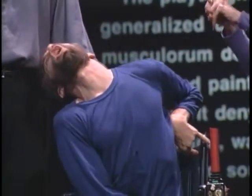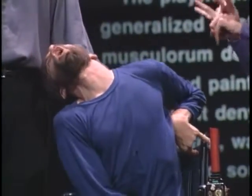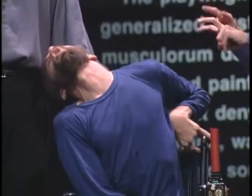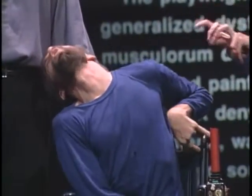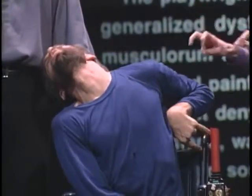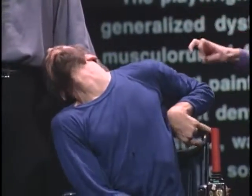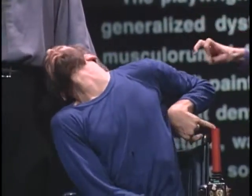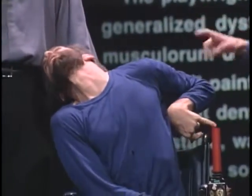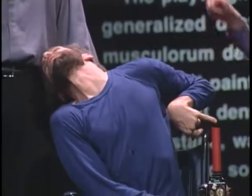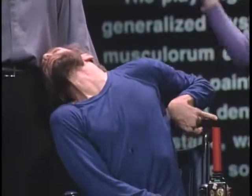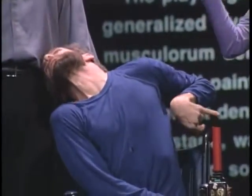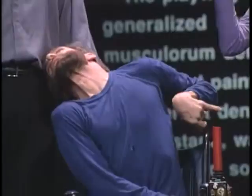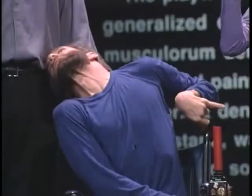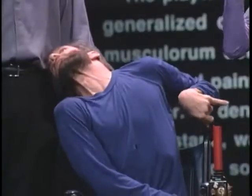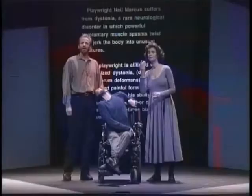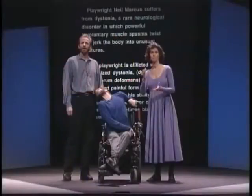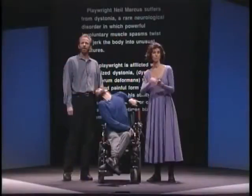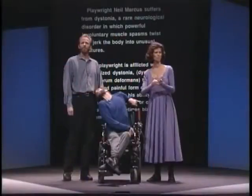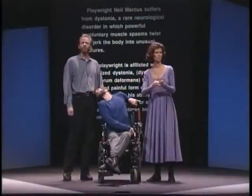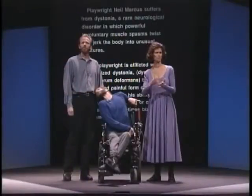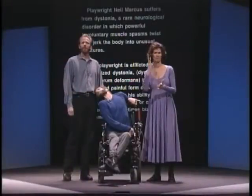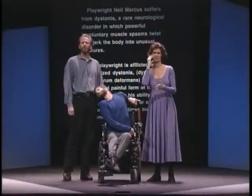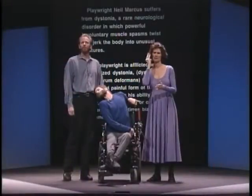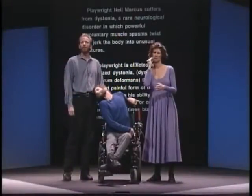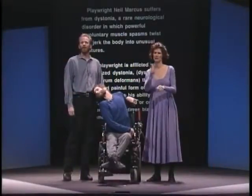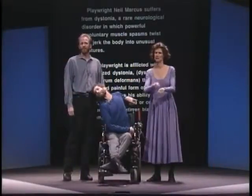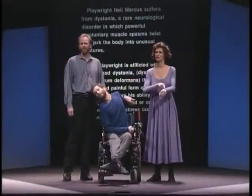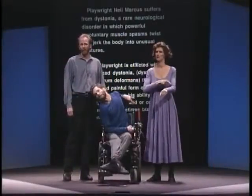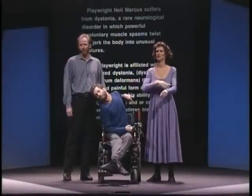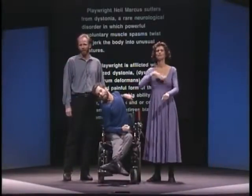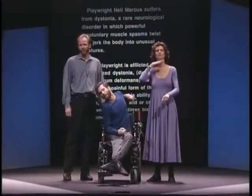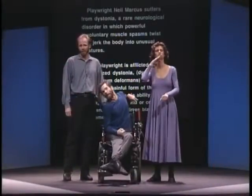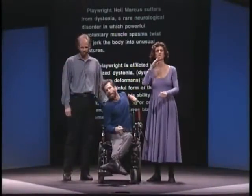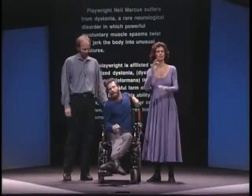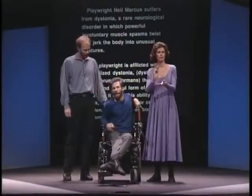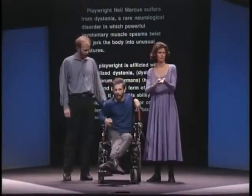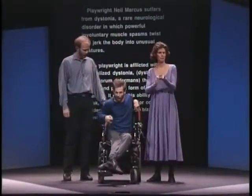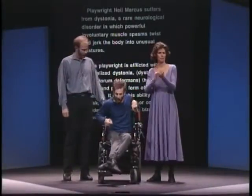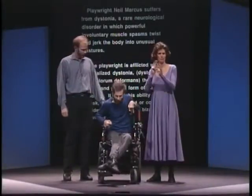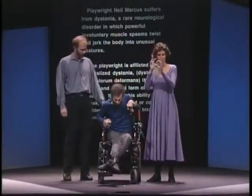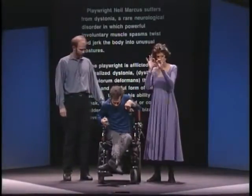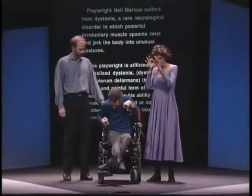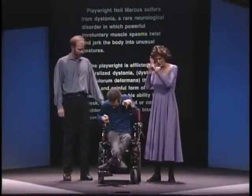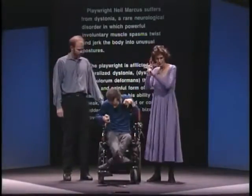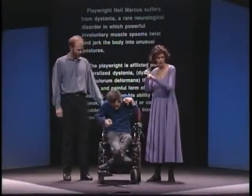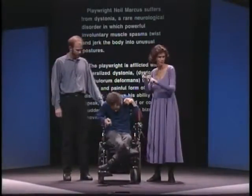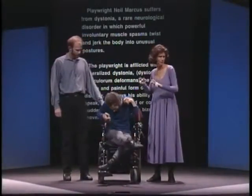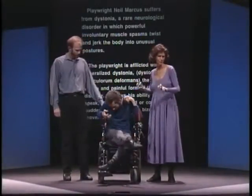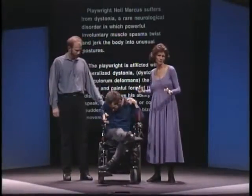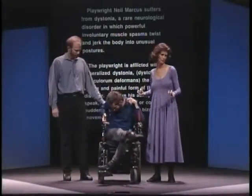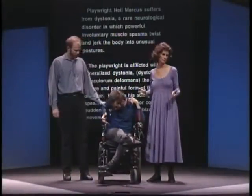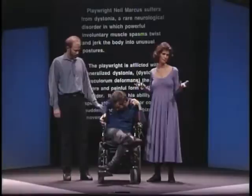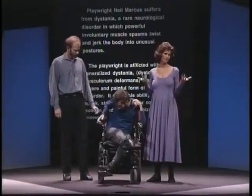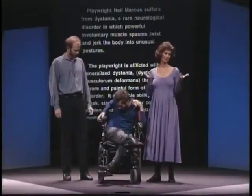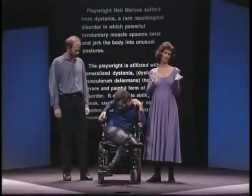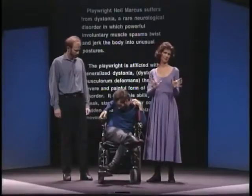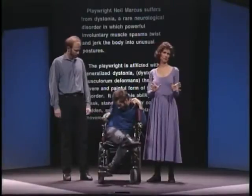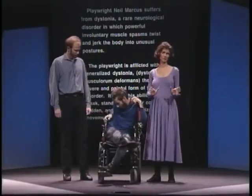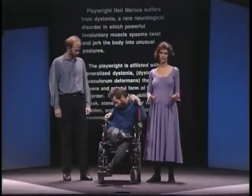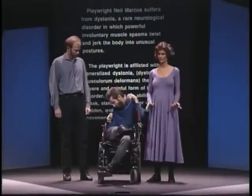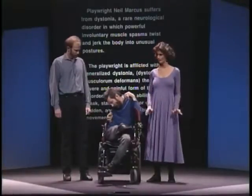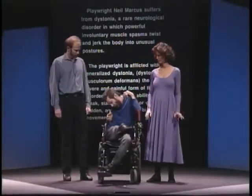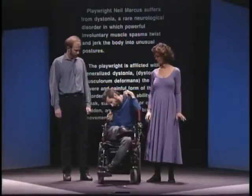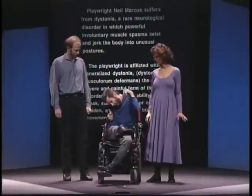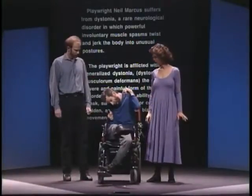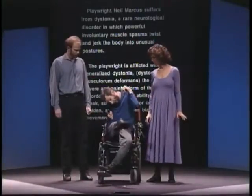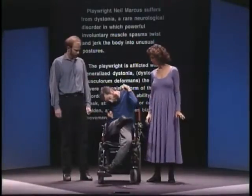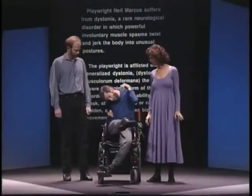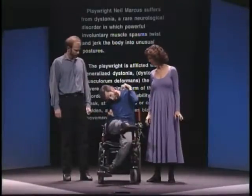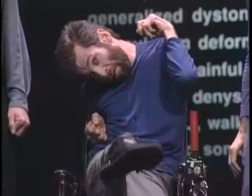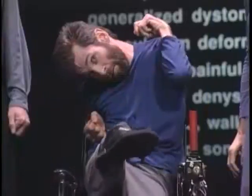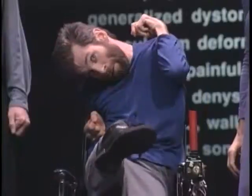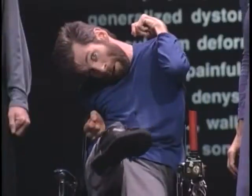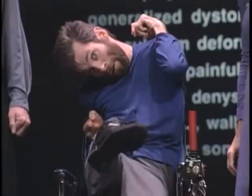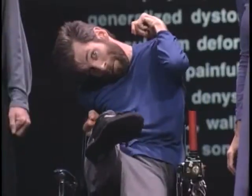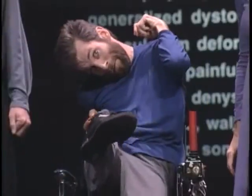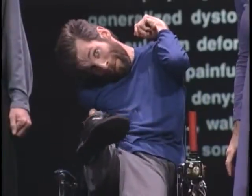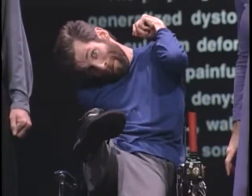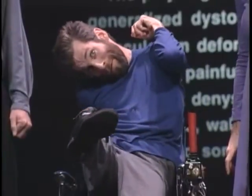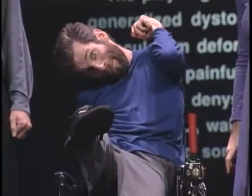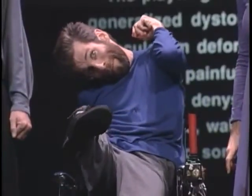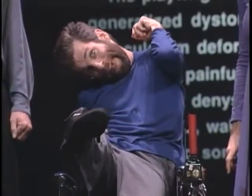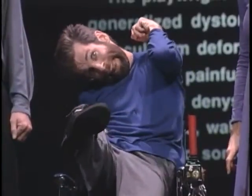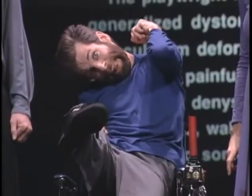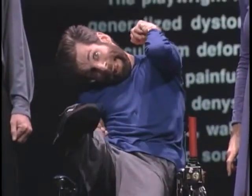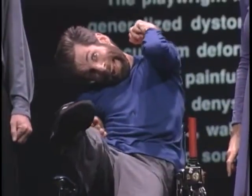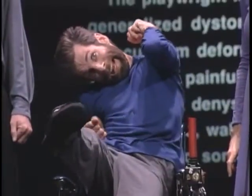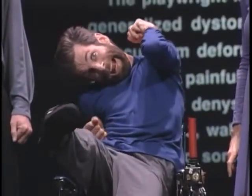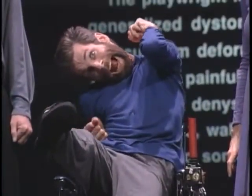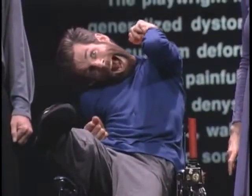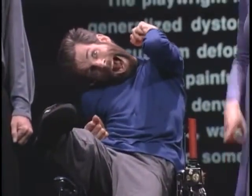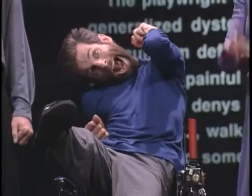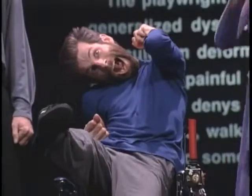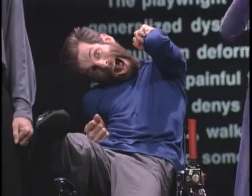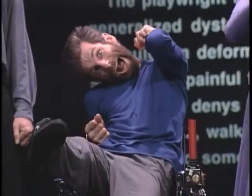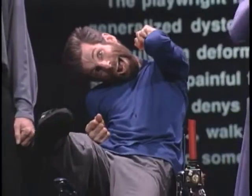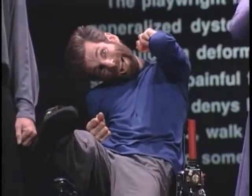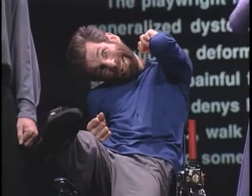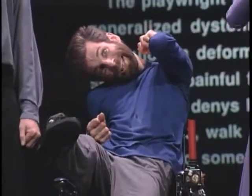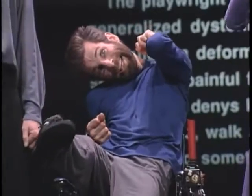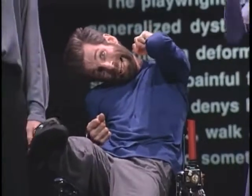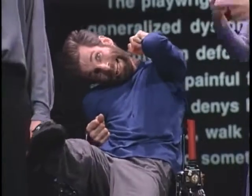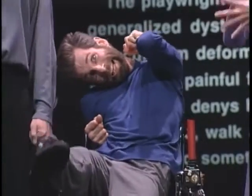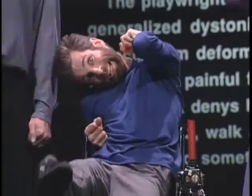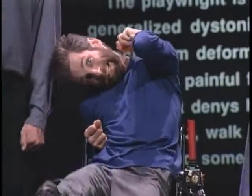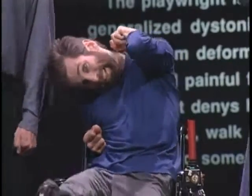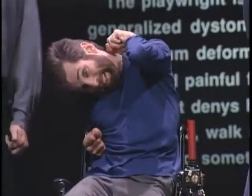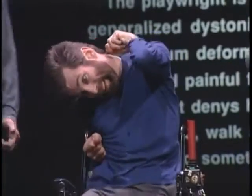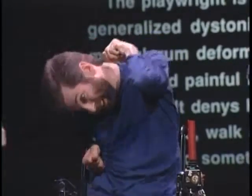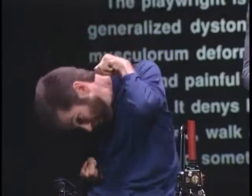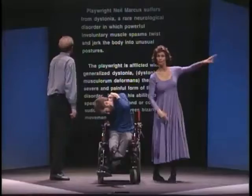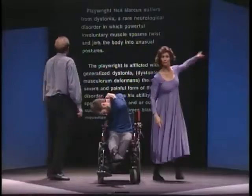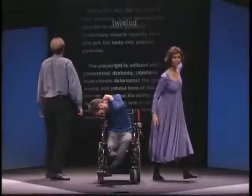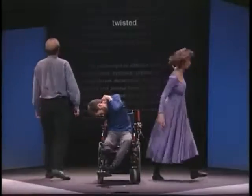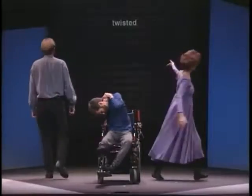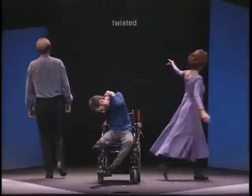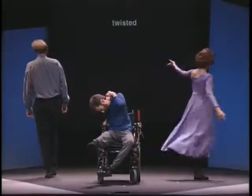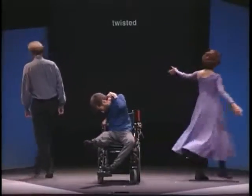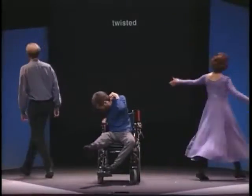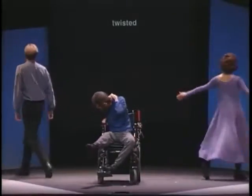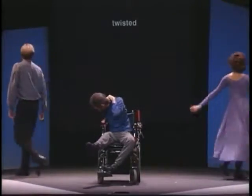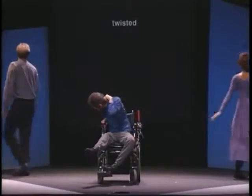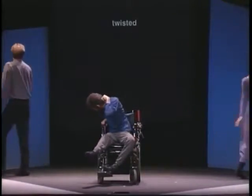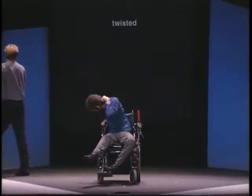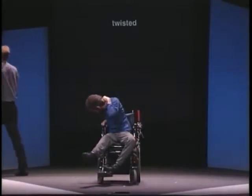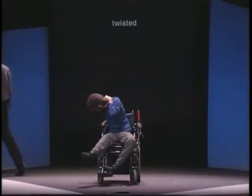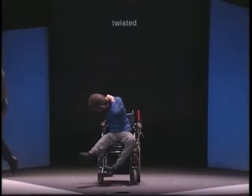for too long I've been under the medical microscope I've been called twisted